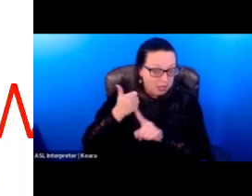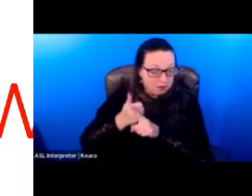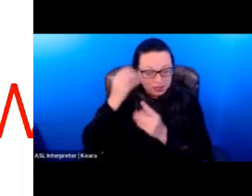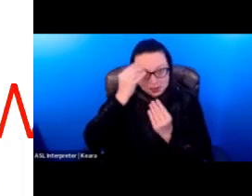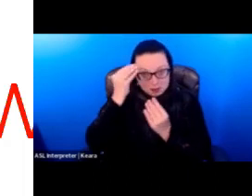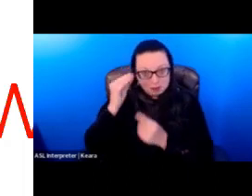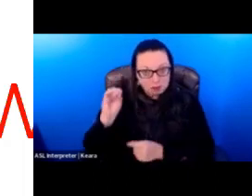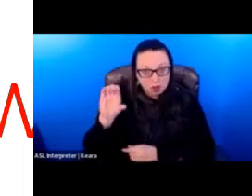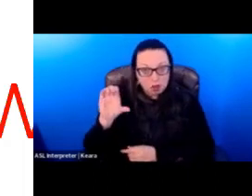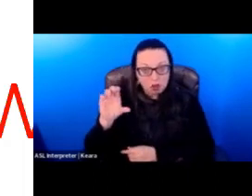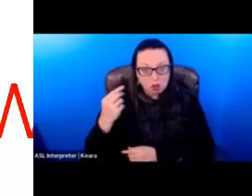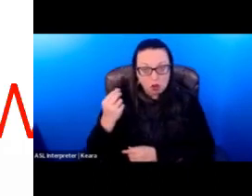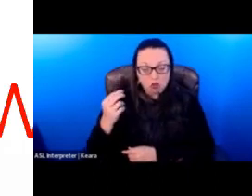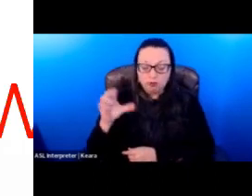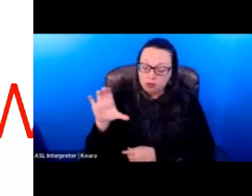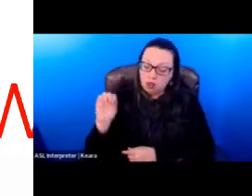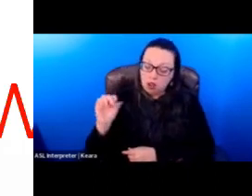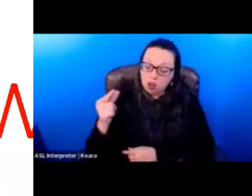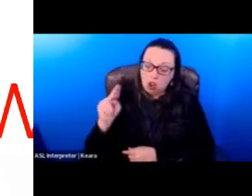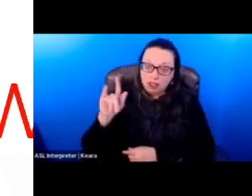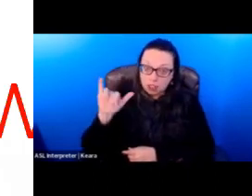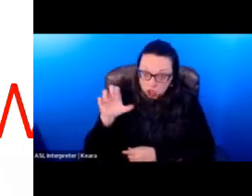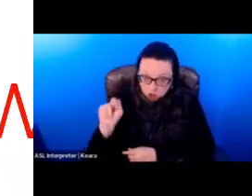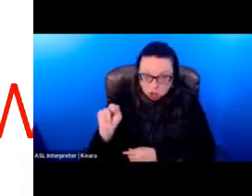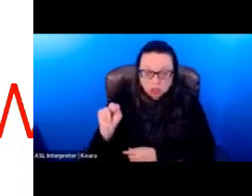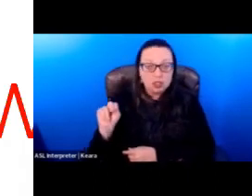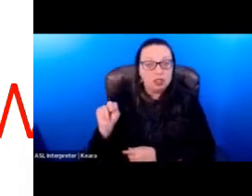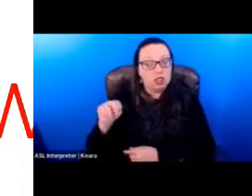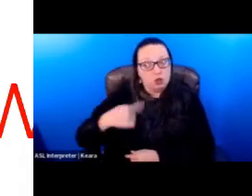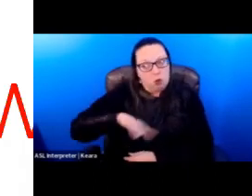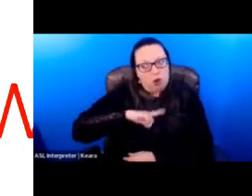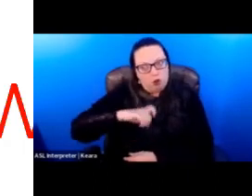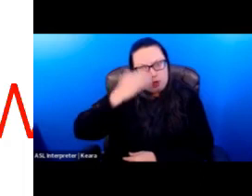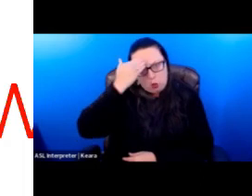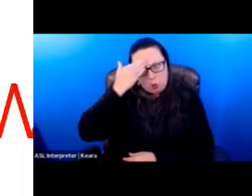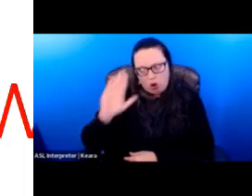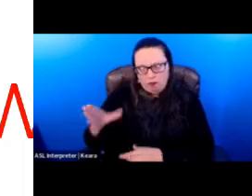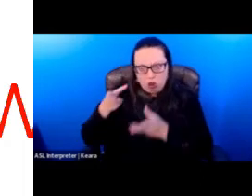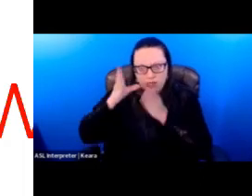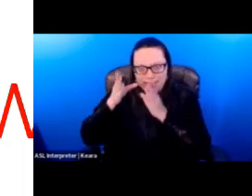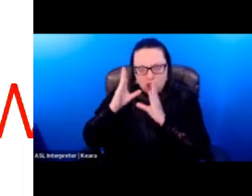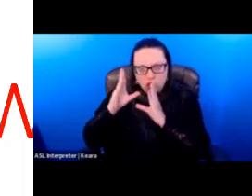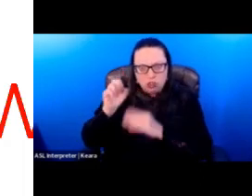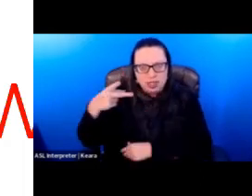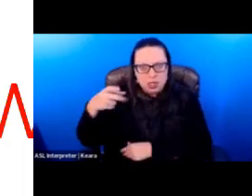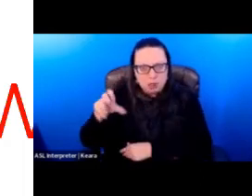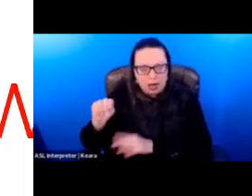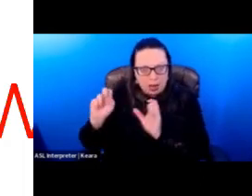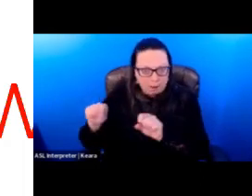need to be aware of, you know, the person's attention span, is this a good time to be trying to